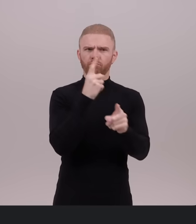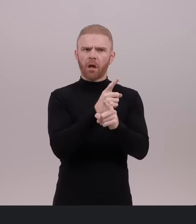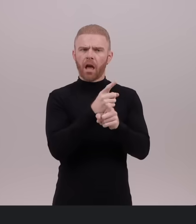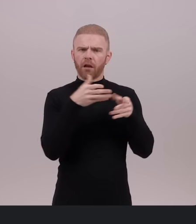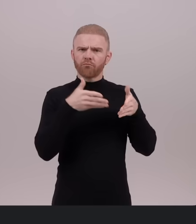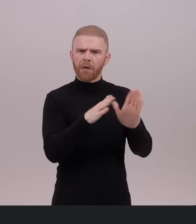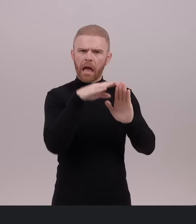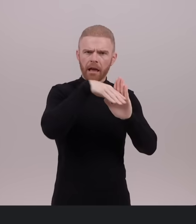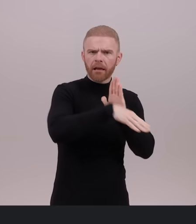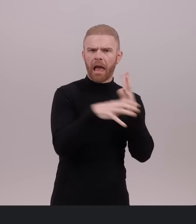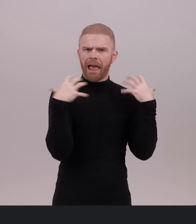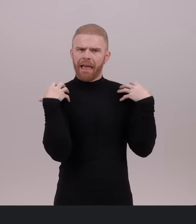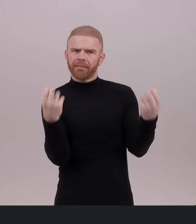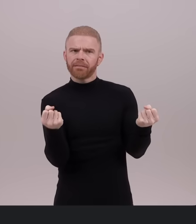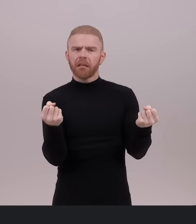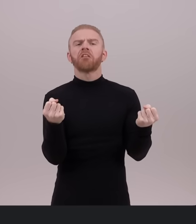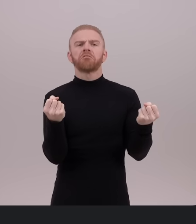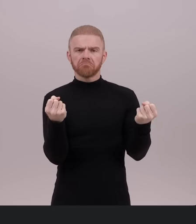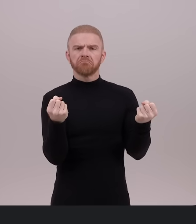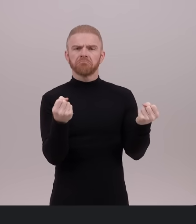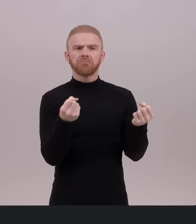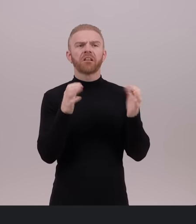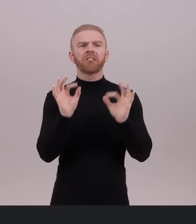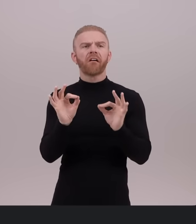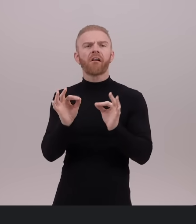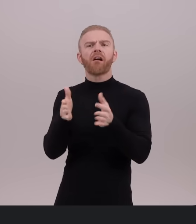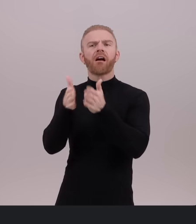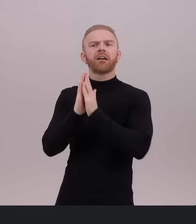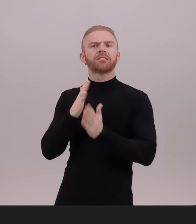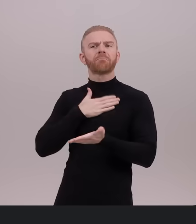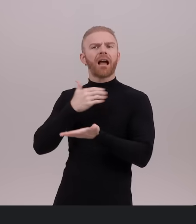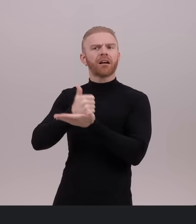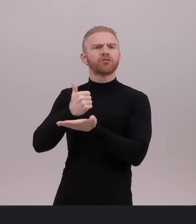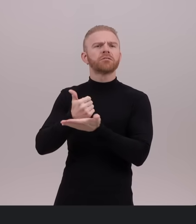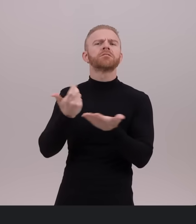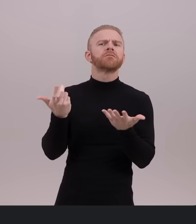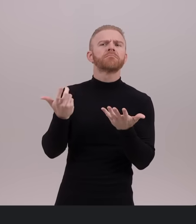I'll head over to my agent and ask, how is the training run going?